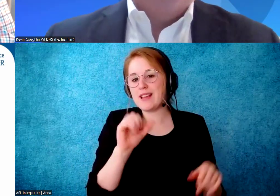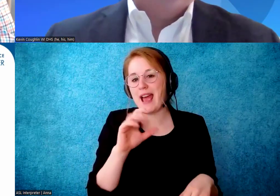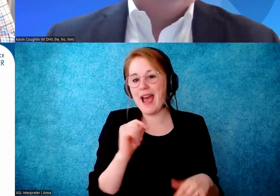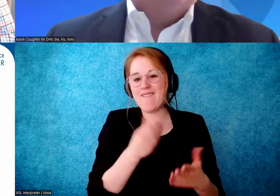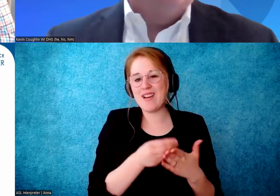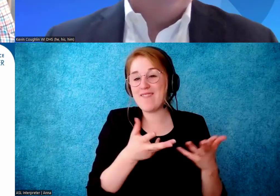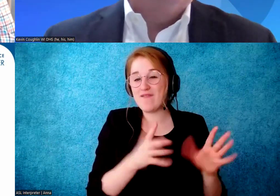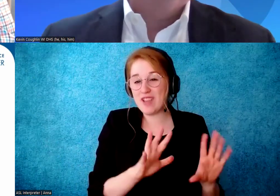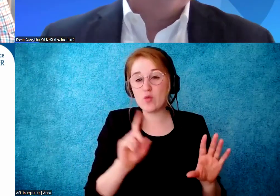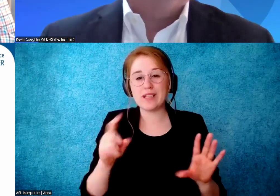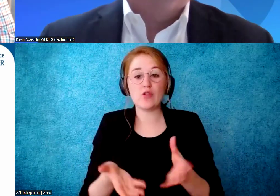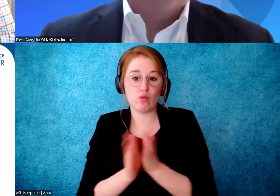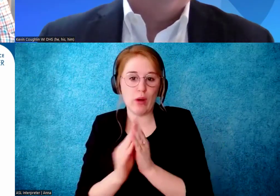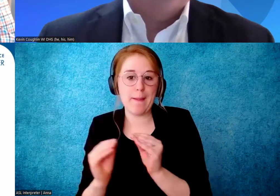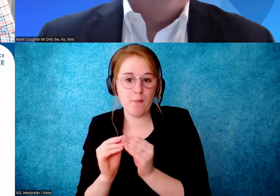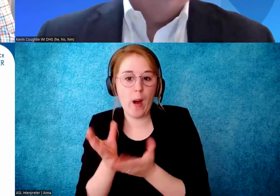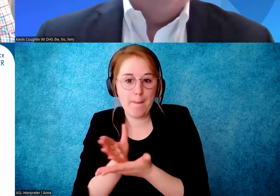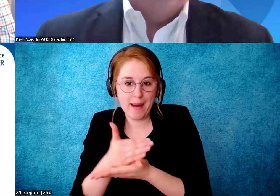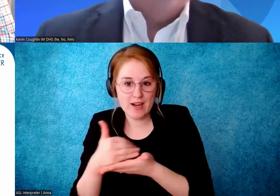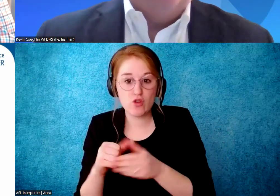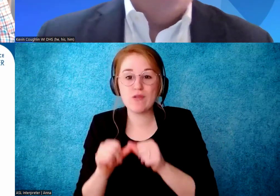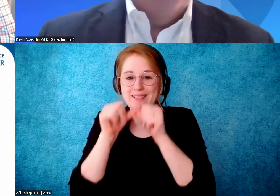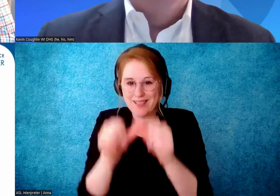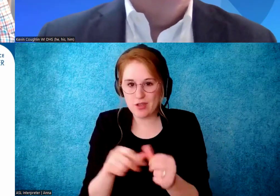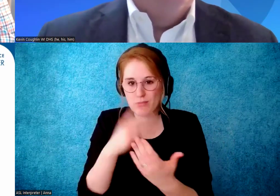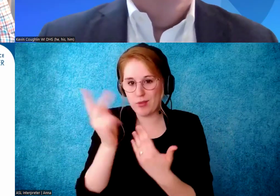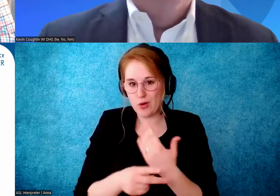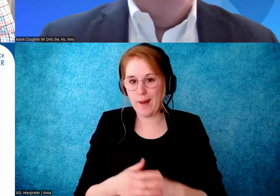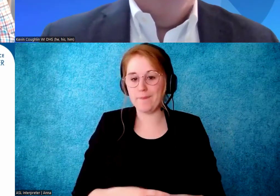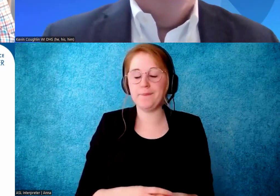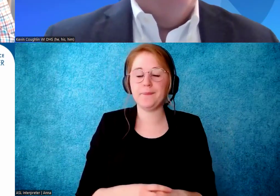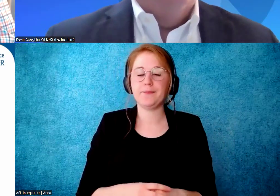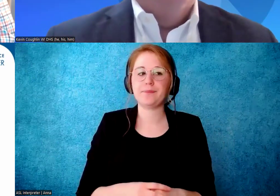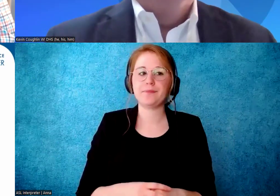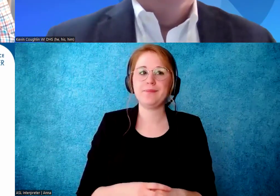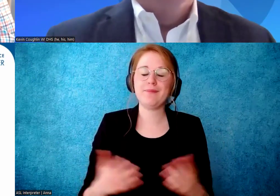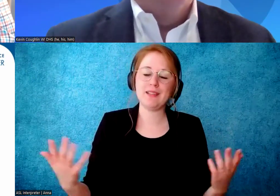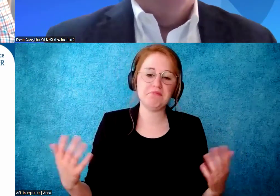so that we can continue this program. And then we also do, you know,